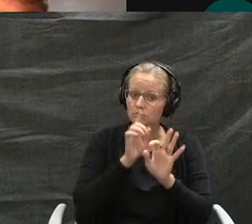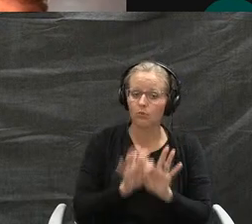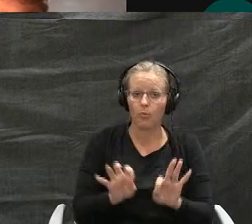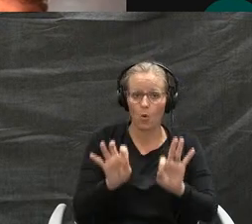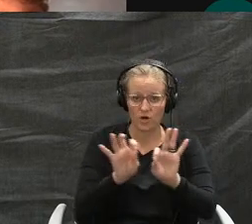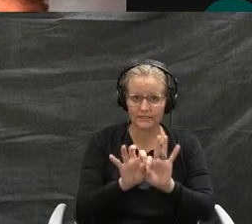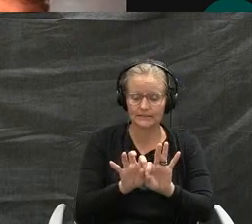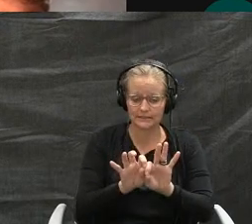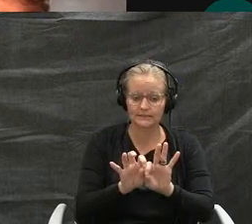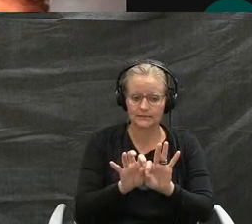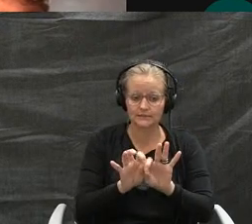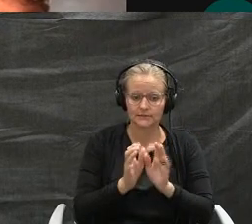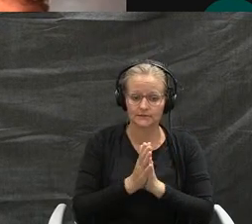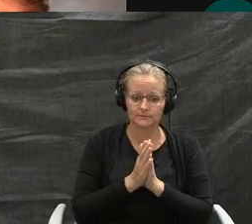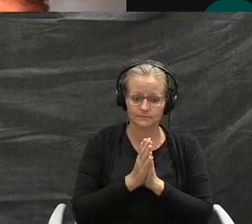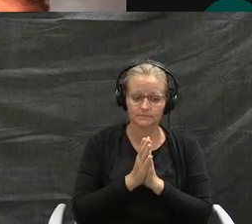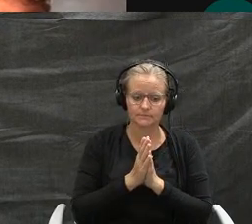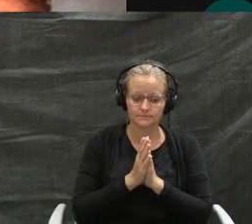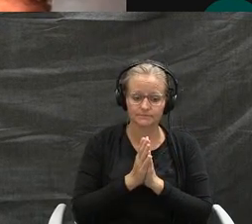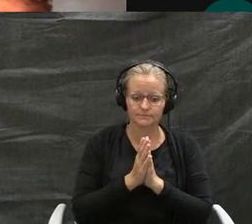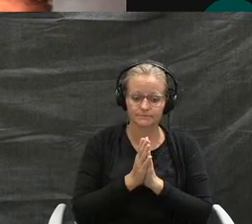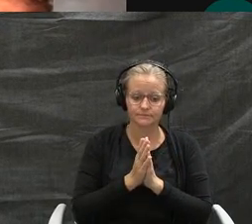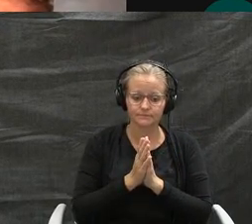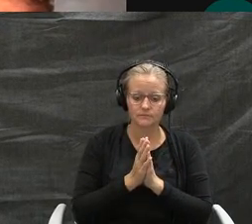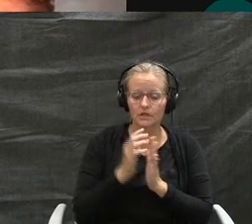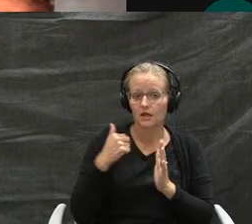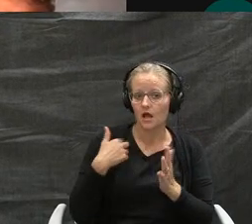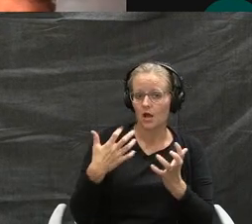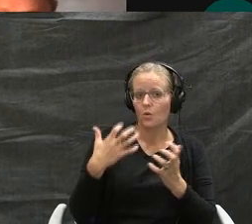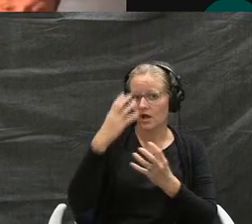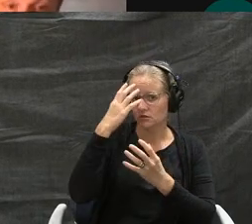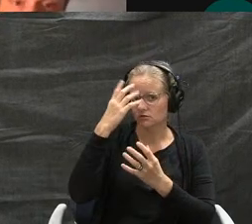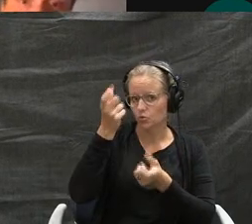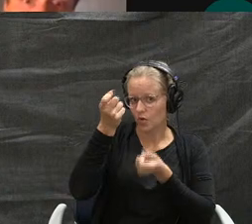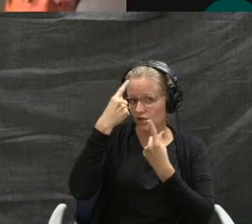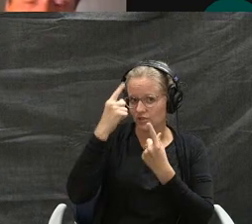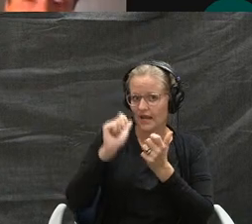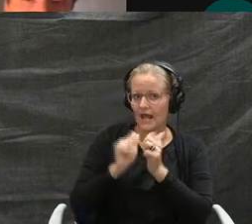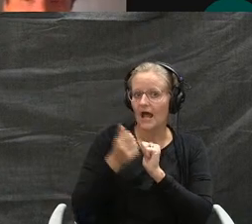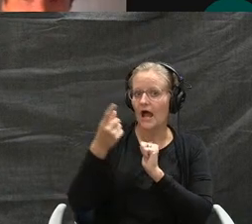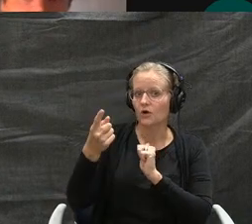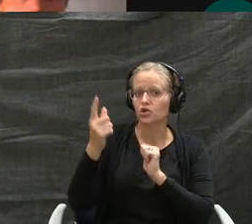and so I want to understand how you're anticipating that to roll